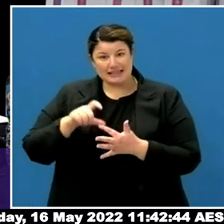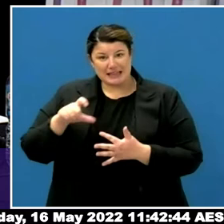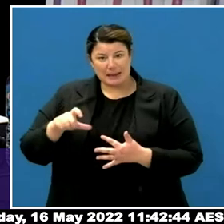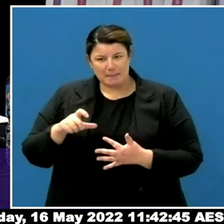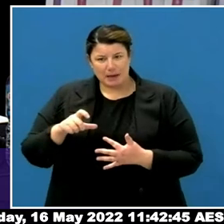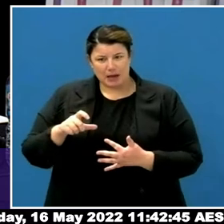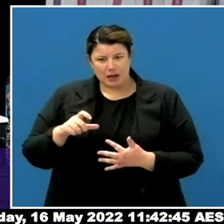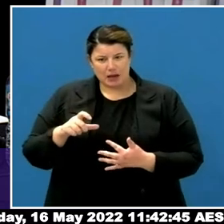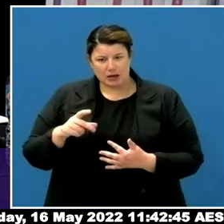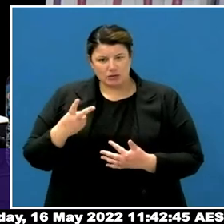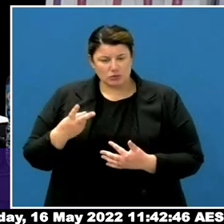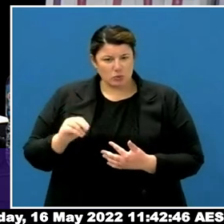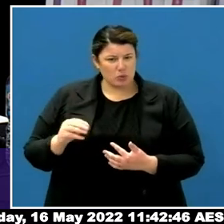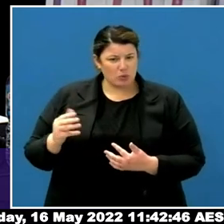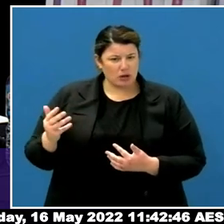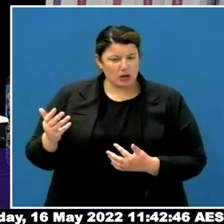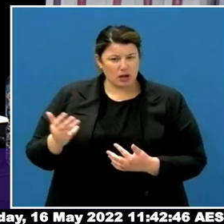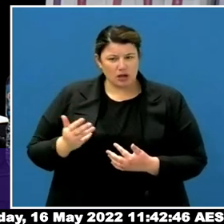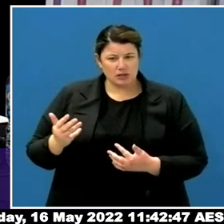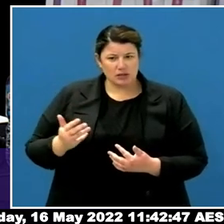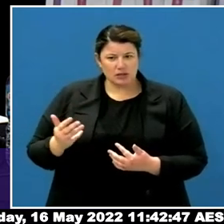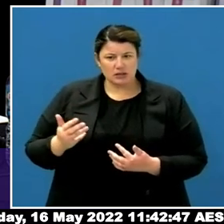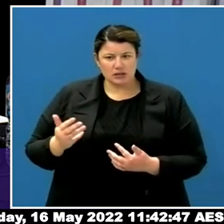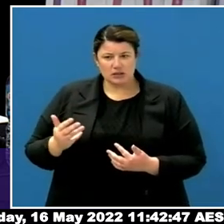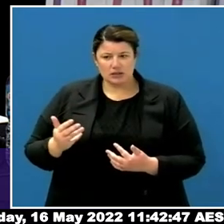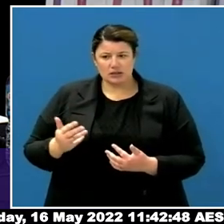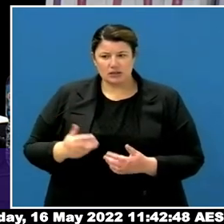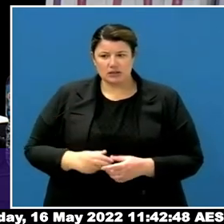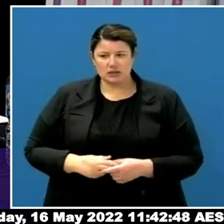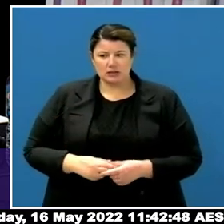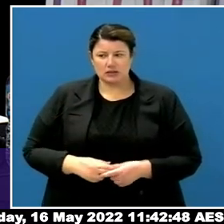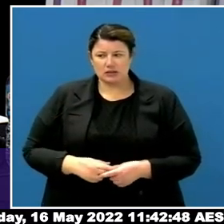I don't know whether Mr Fogarty is going to ask you about that, but that postdates-